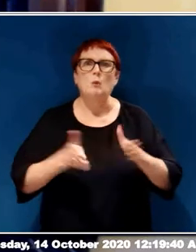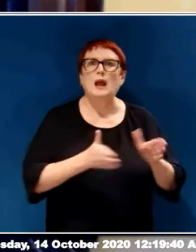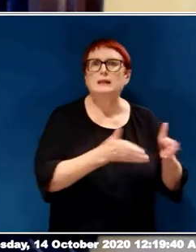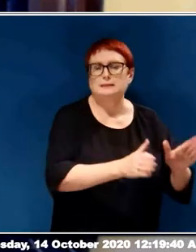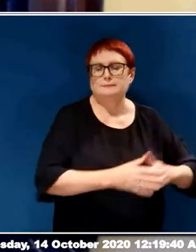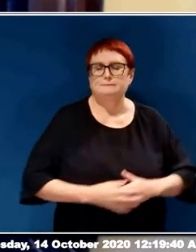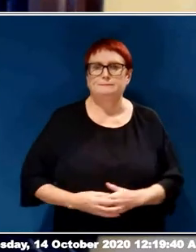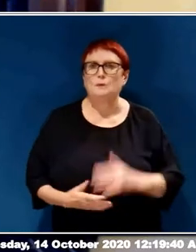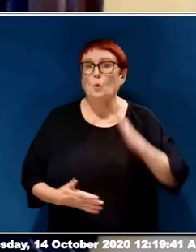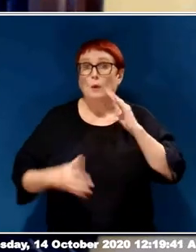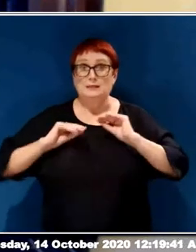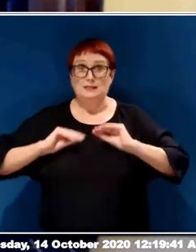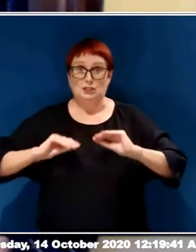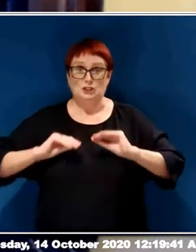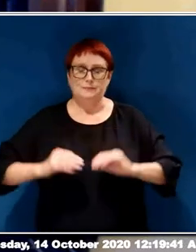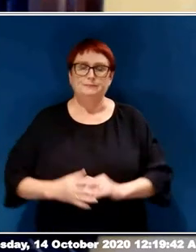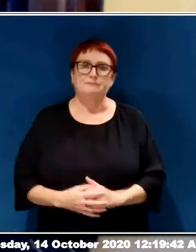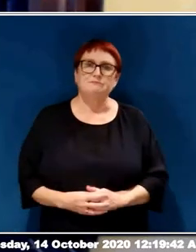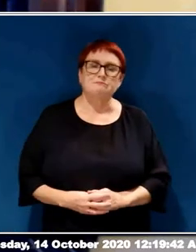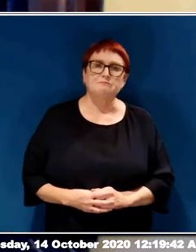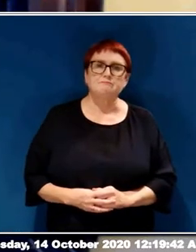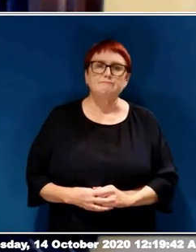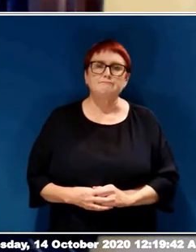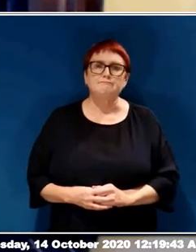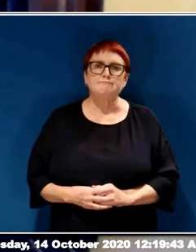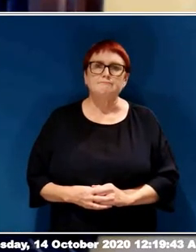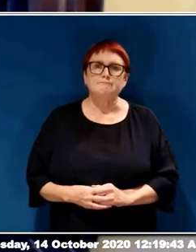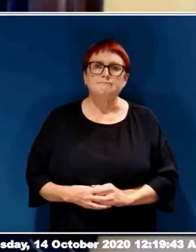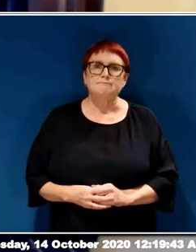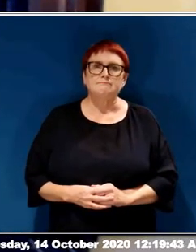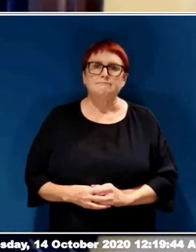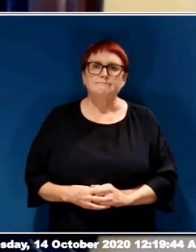a range of flexible processes through which students might take in